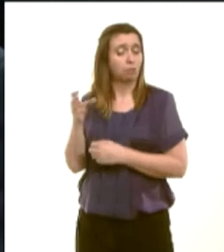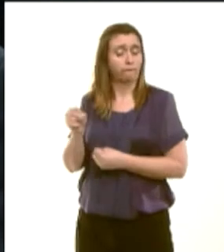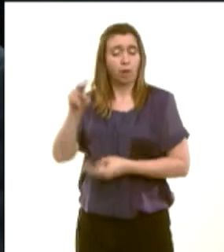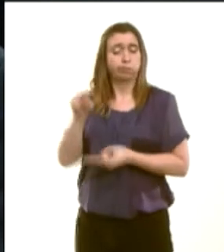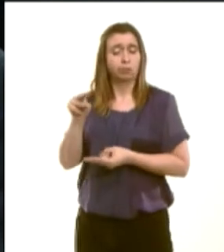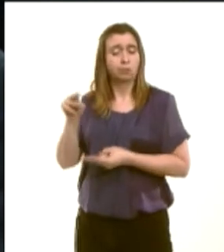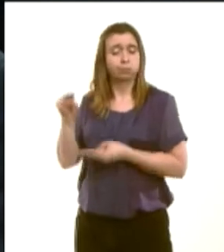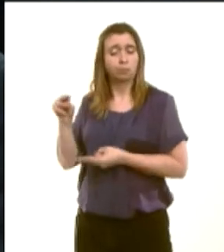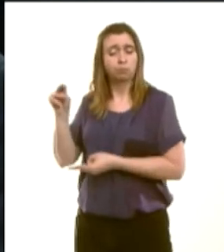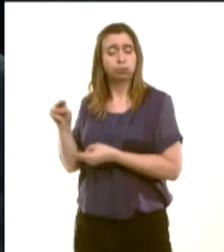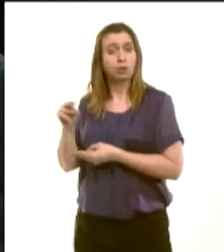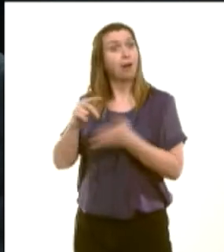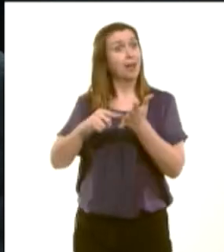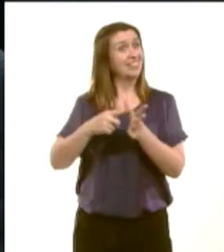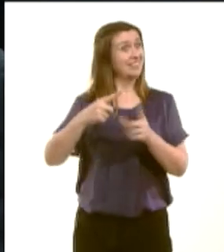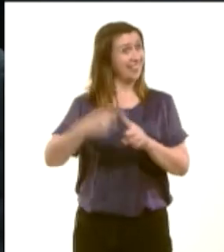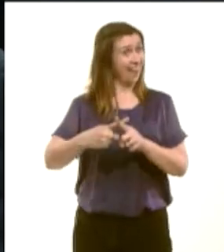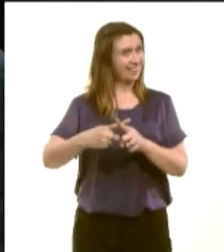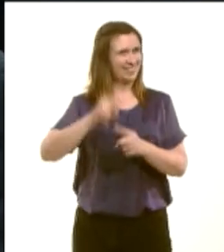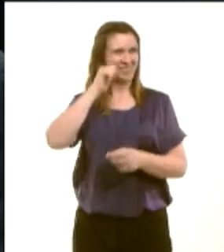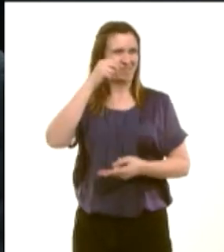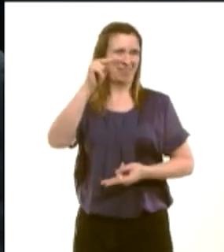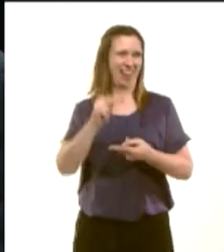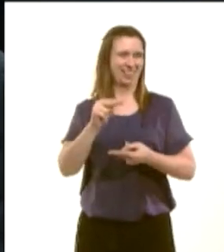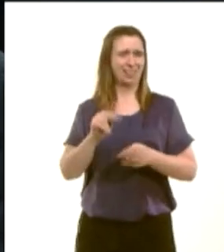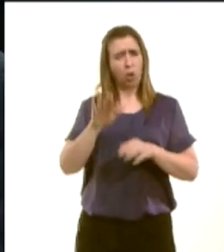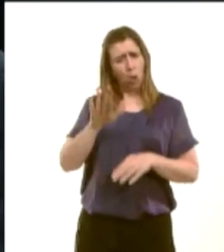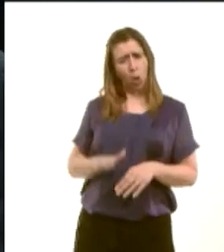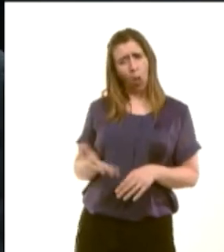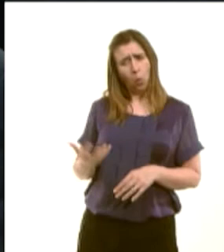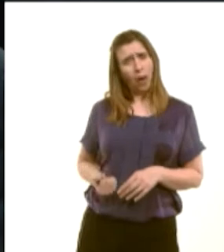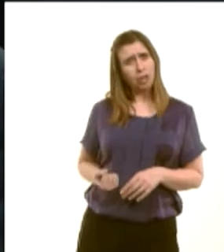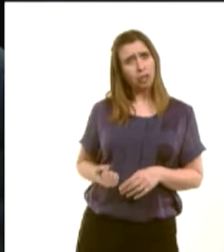in the amount of taxation that people on the lowest income will pay by raising the person